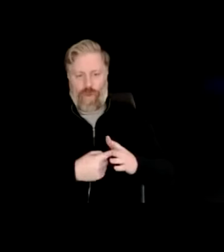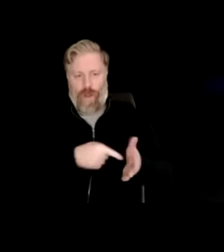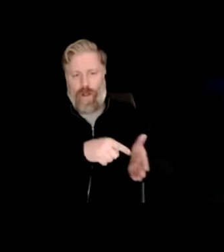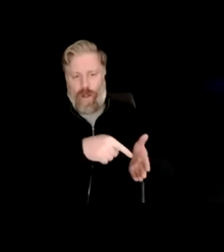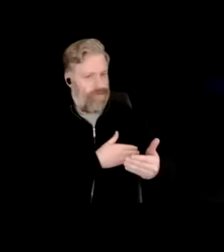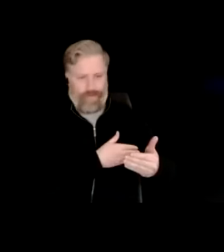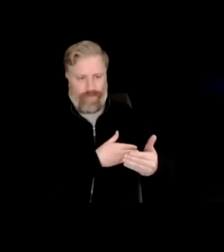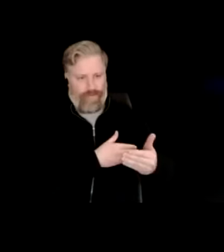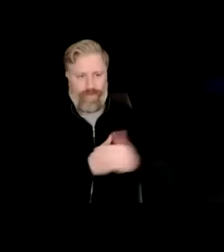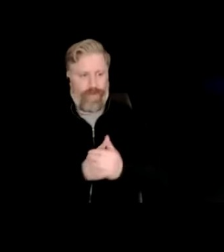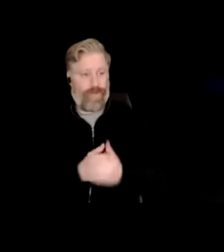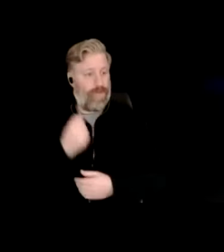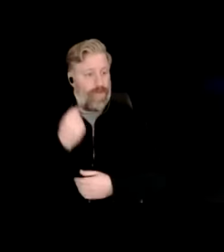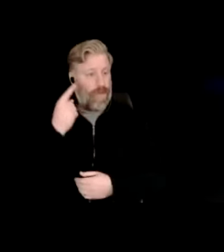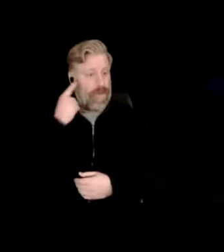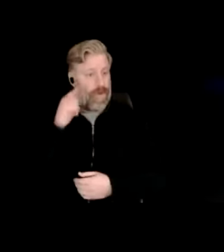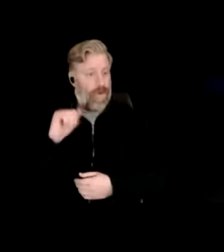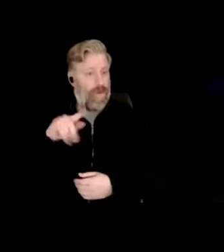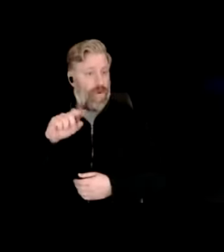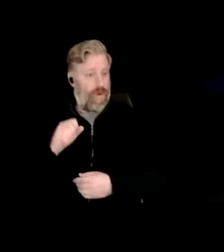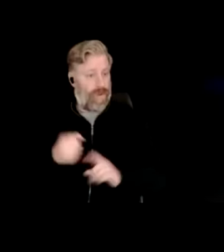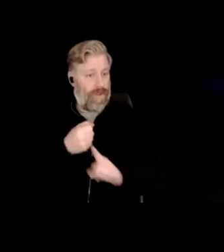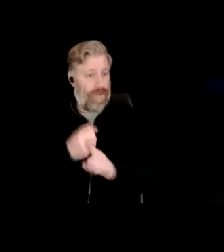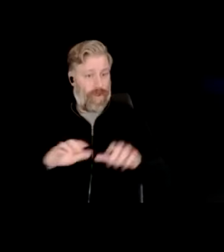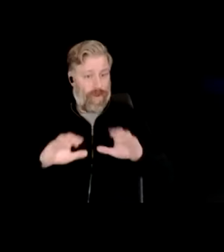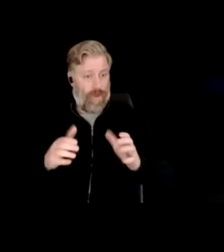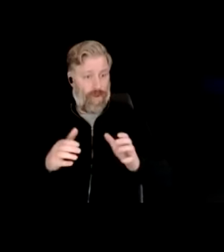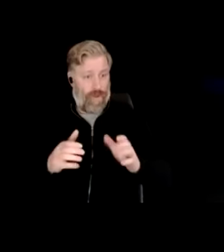For Arts Impact for Groups must be on or after May 18th, 2022.